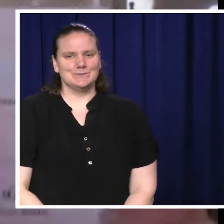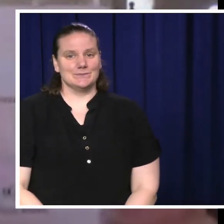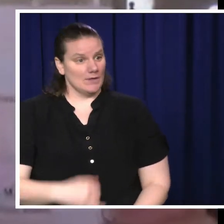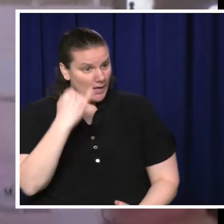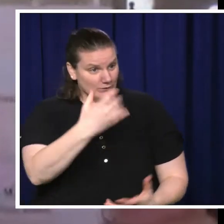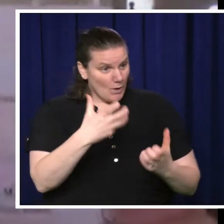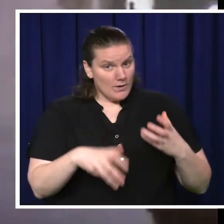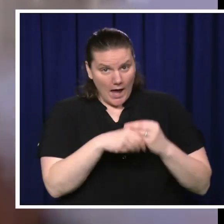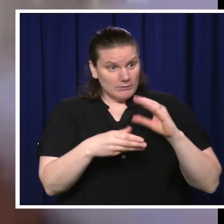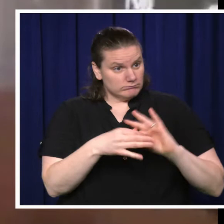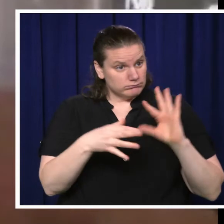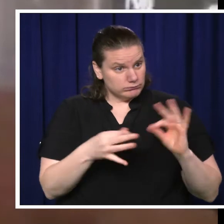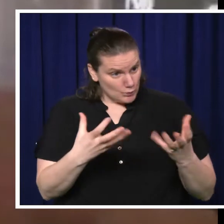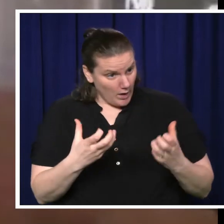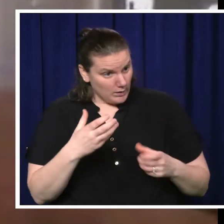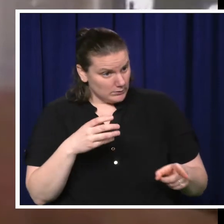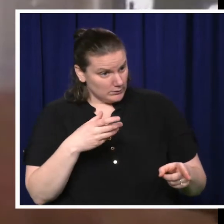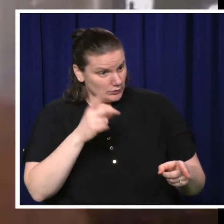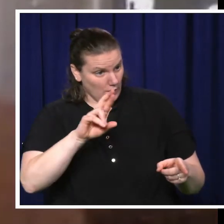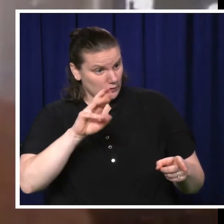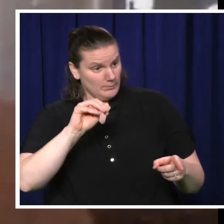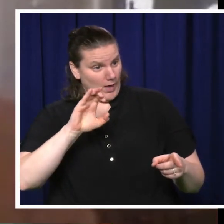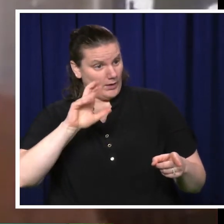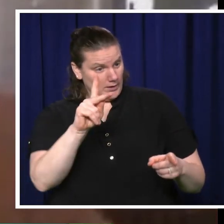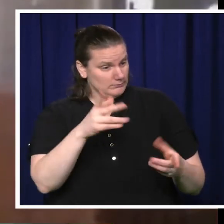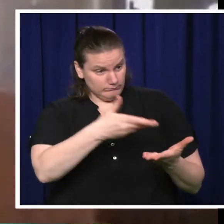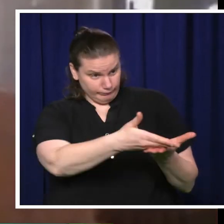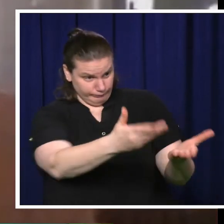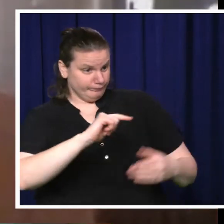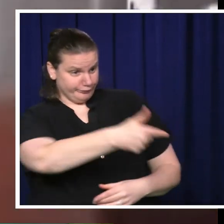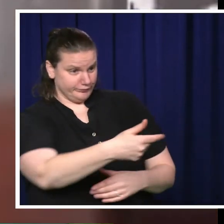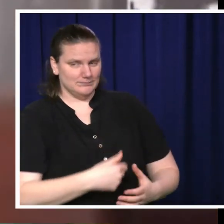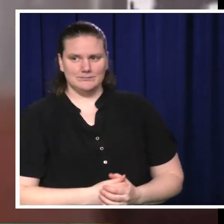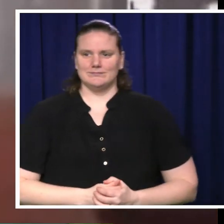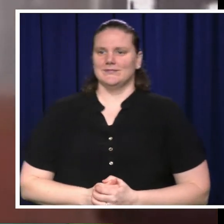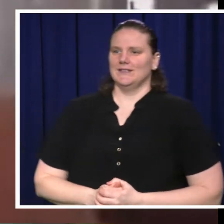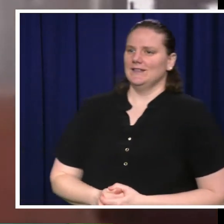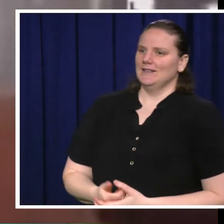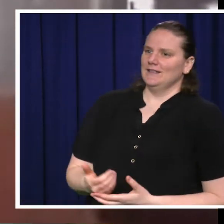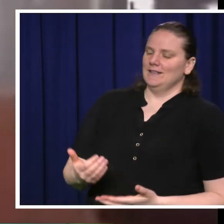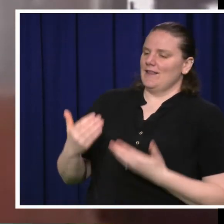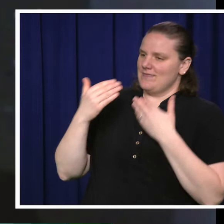And if you'd like to say a few words, Dr. Melnick, the platform is yours now.